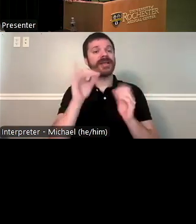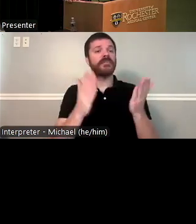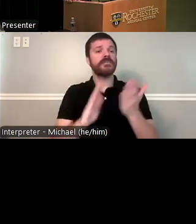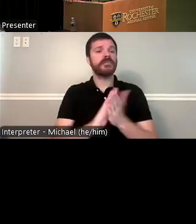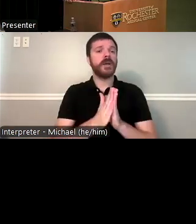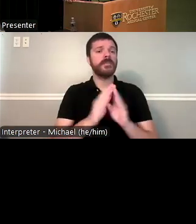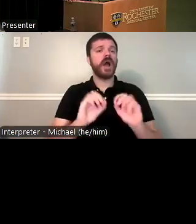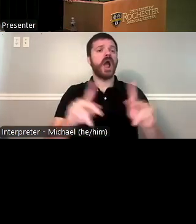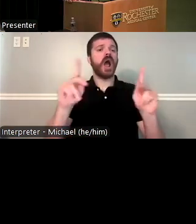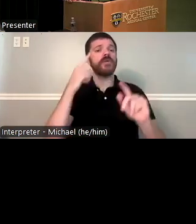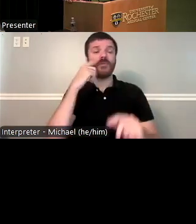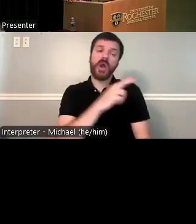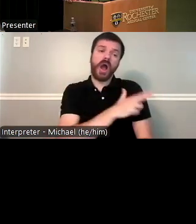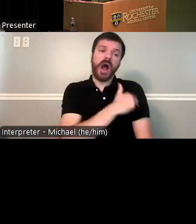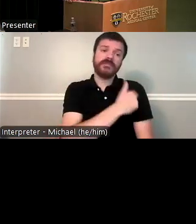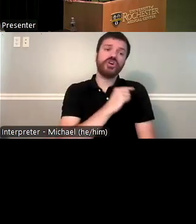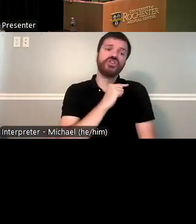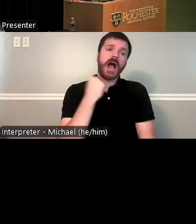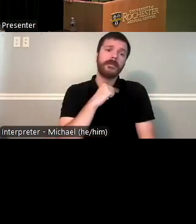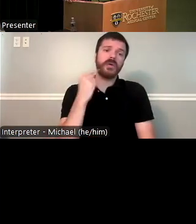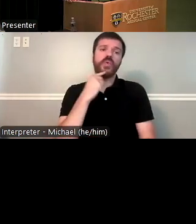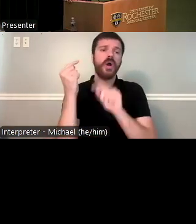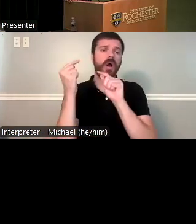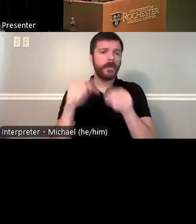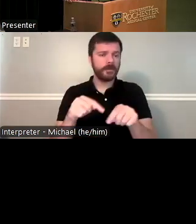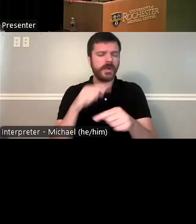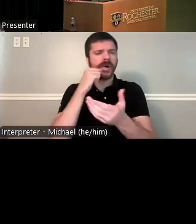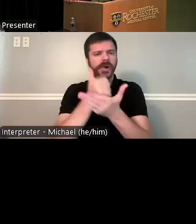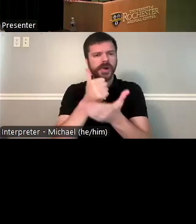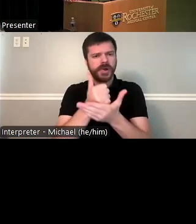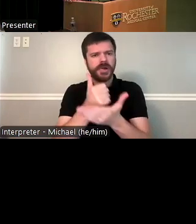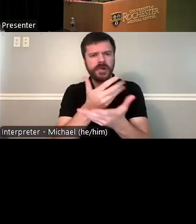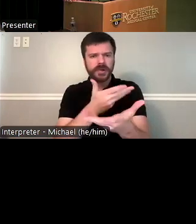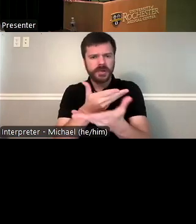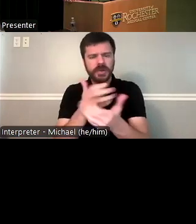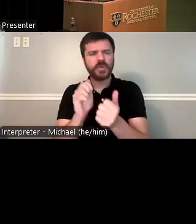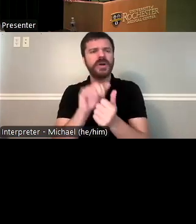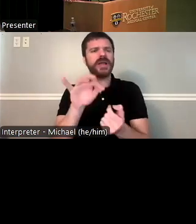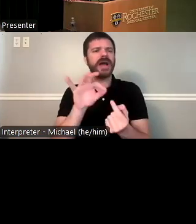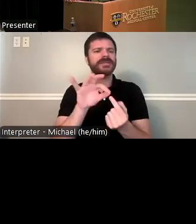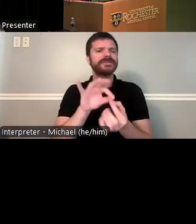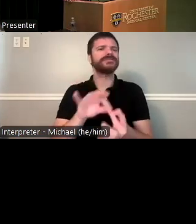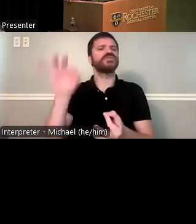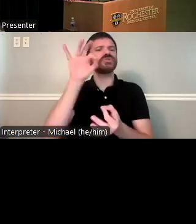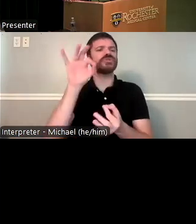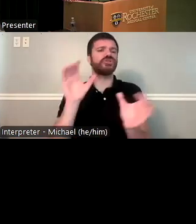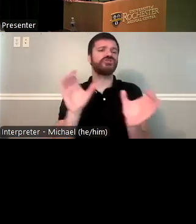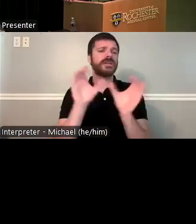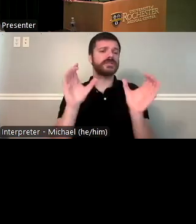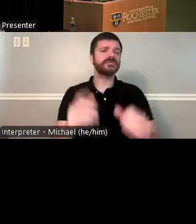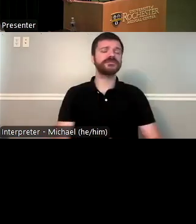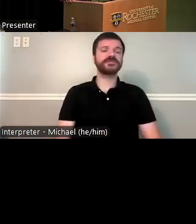a hospital chaplain to come in and to help uh with that spiritual crisis uh finally I want to